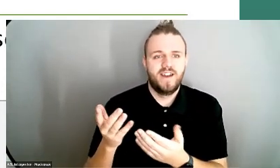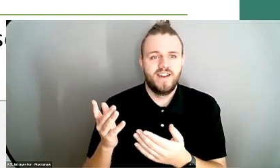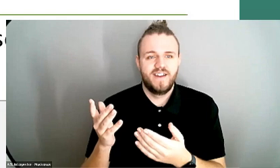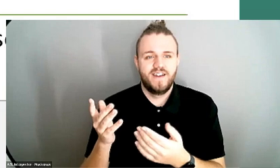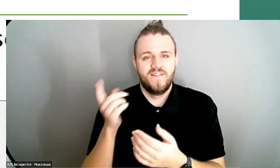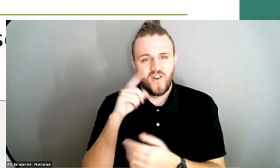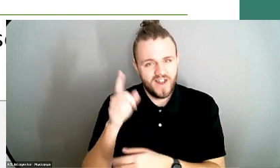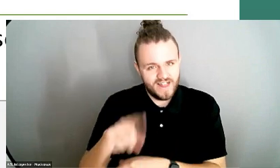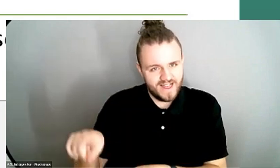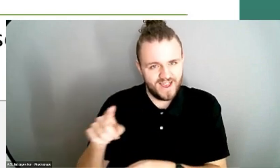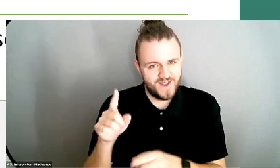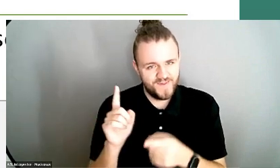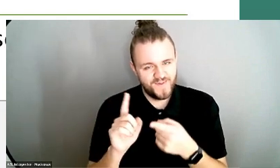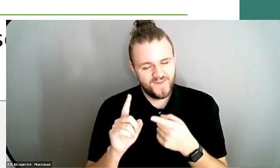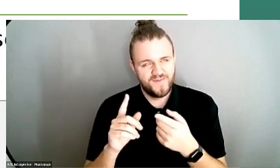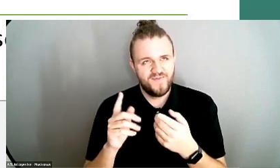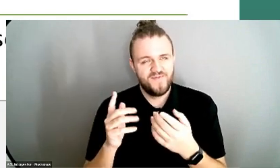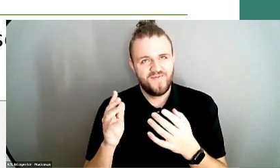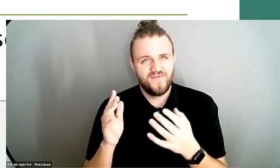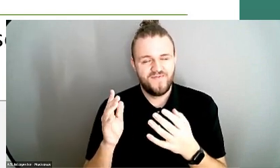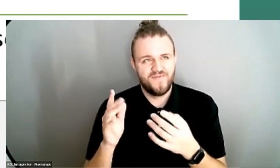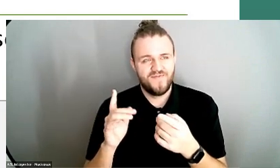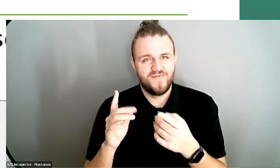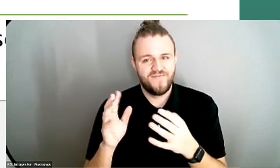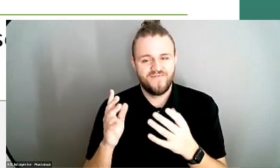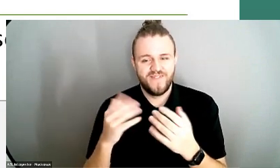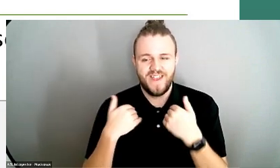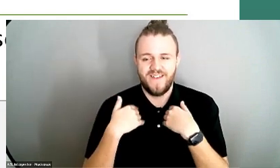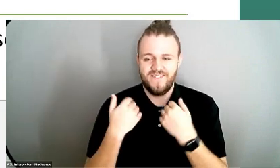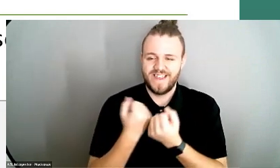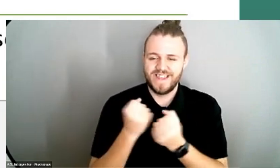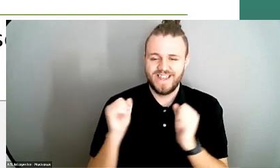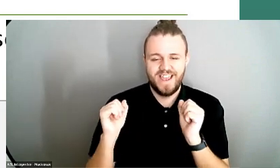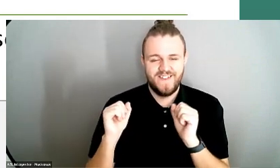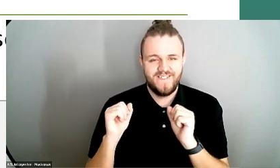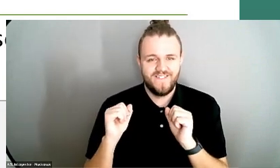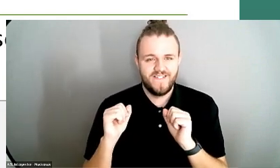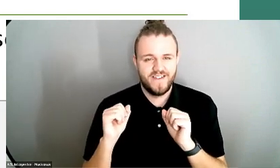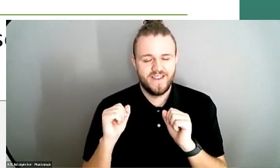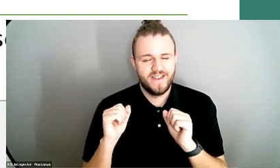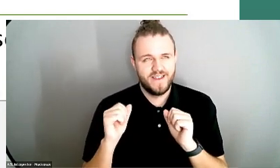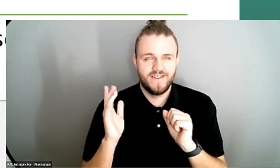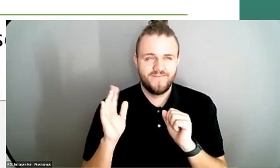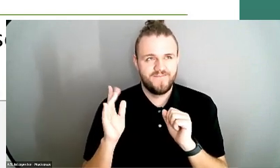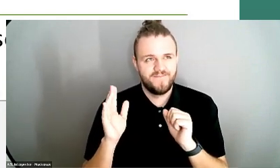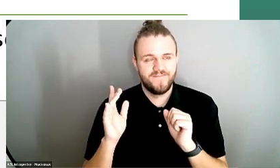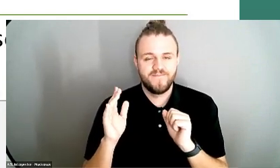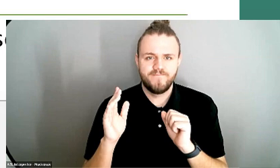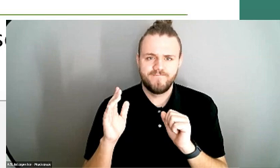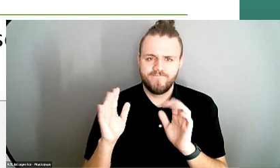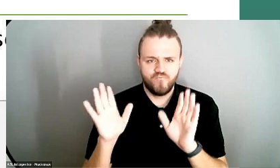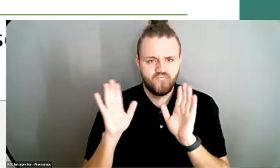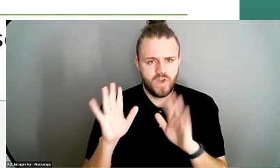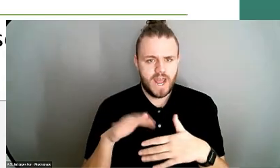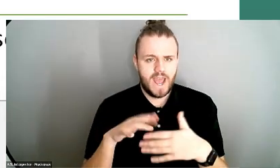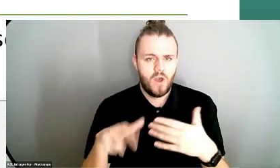have a safe and excellent outcome for their pregnancy.